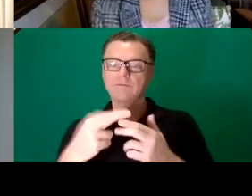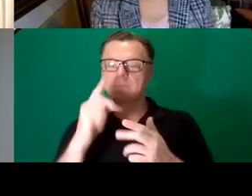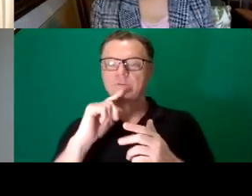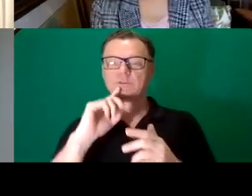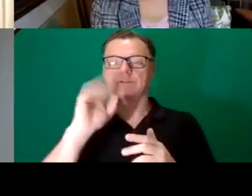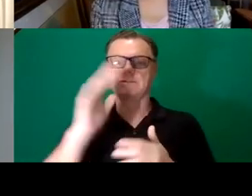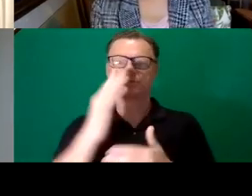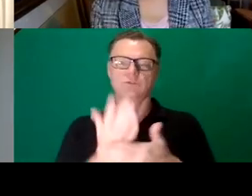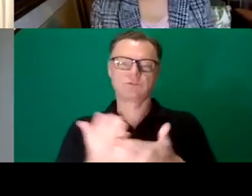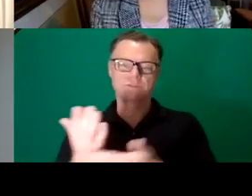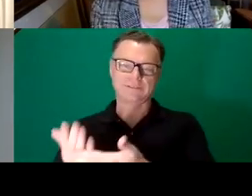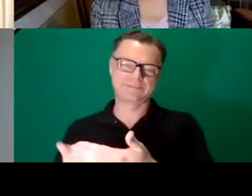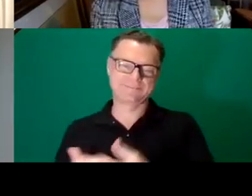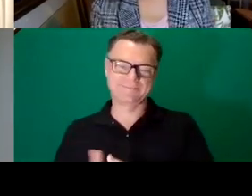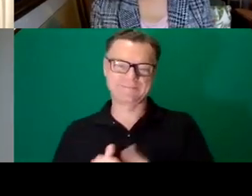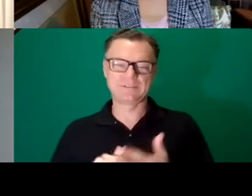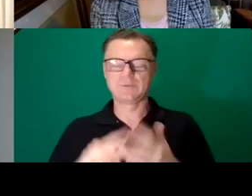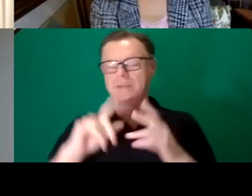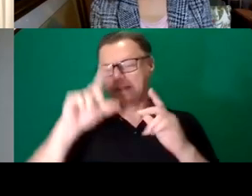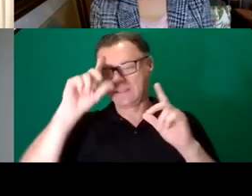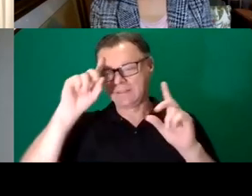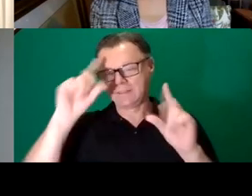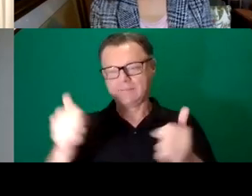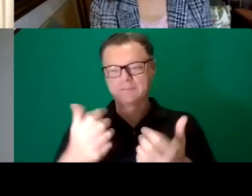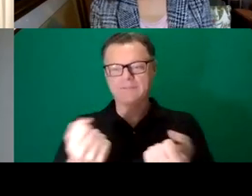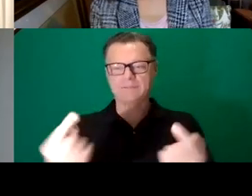So, we'd love to have you.